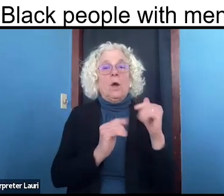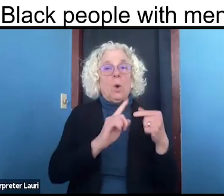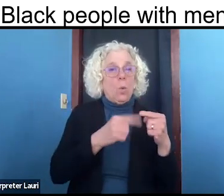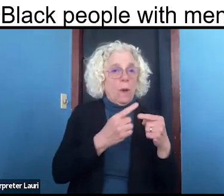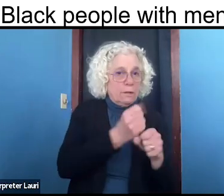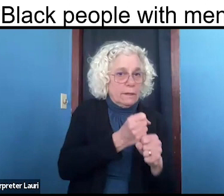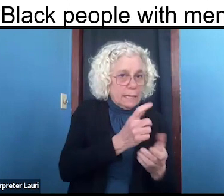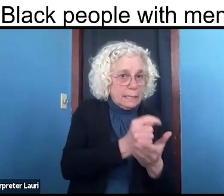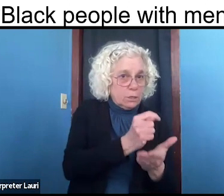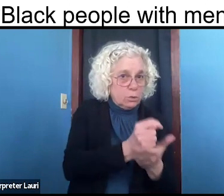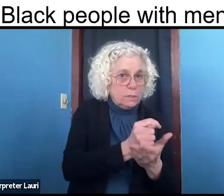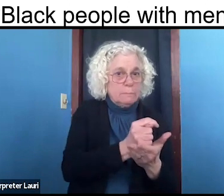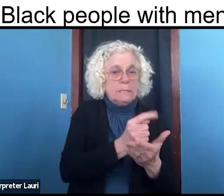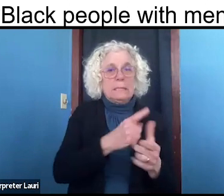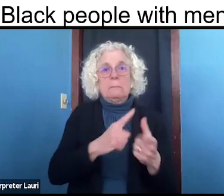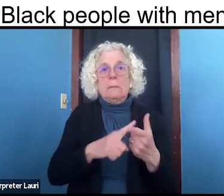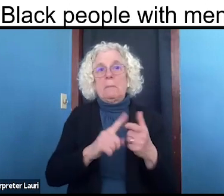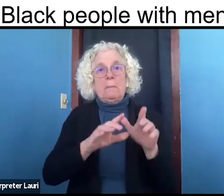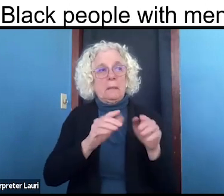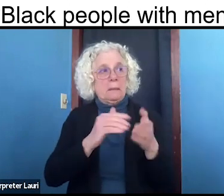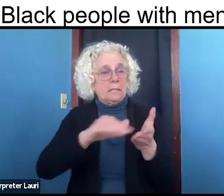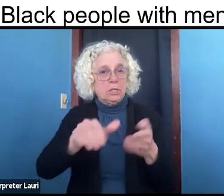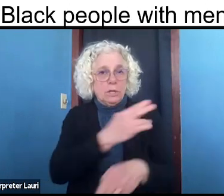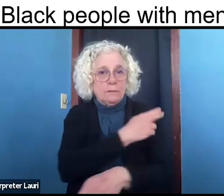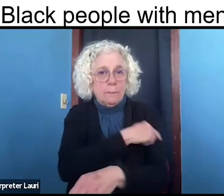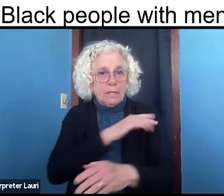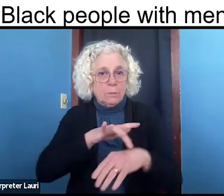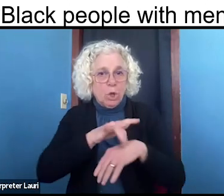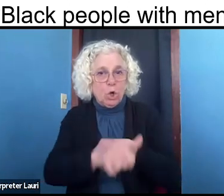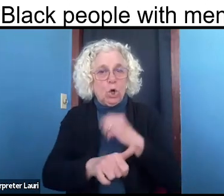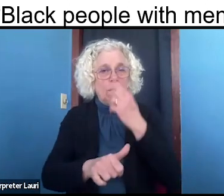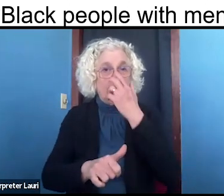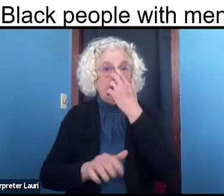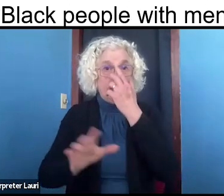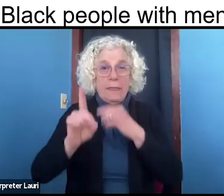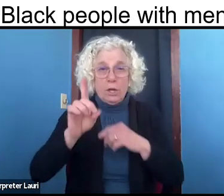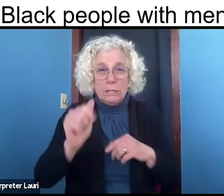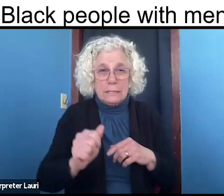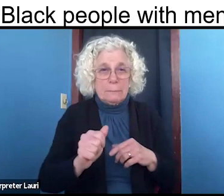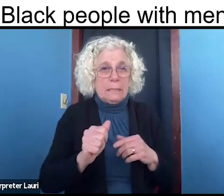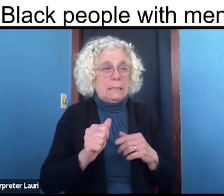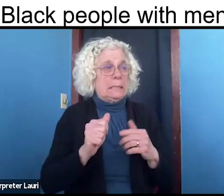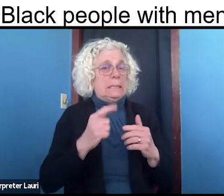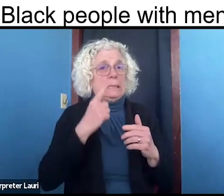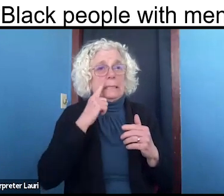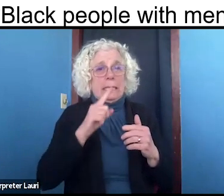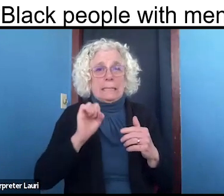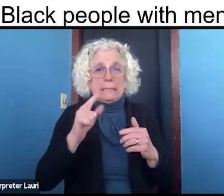Premature discharges the burden of the disability experience of stigma. Receipt of lifesaving medications.